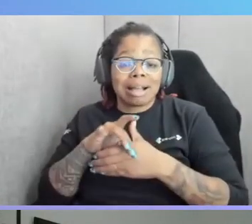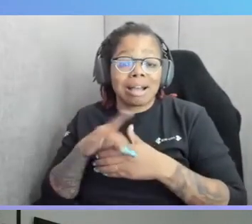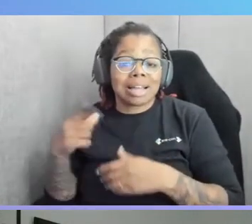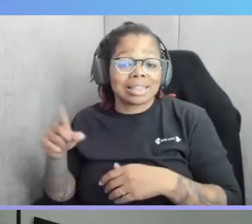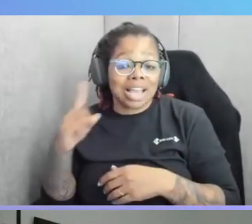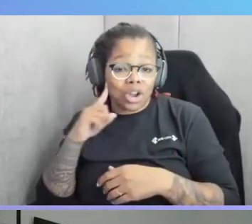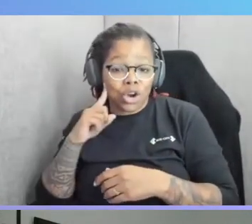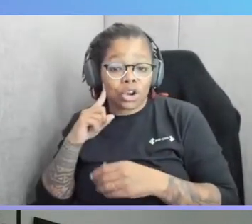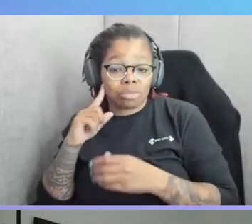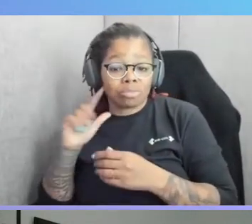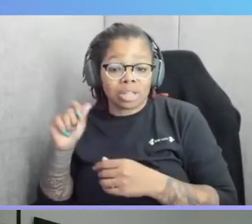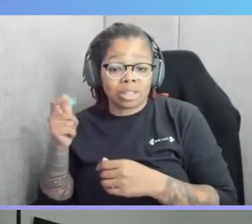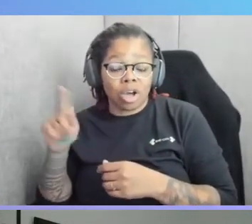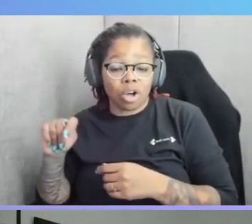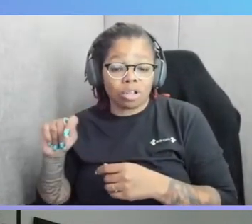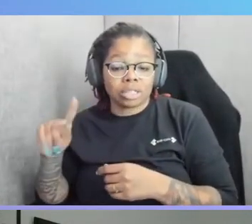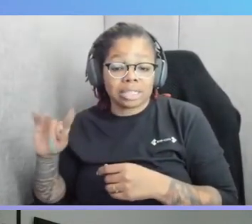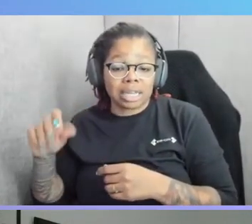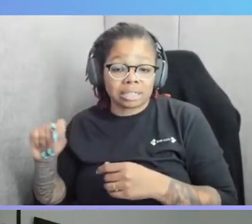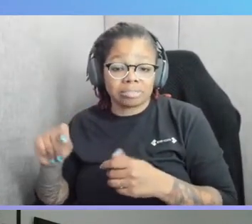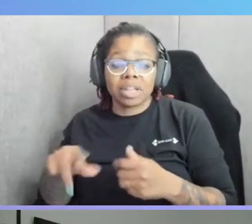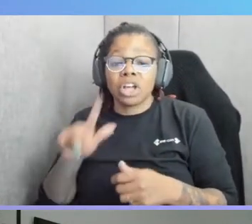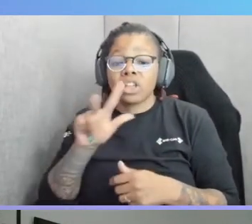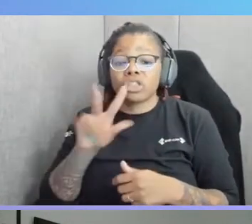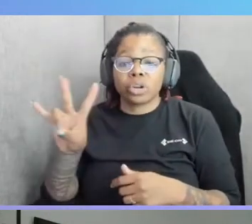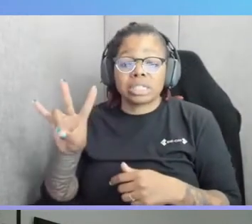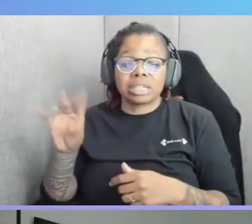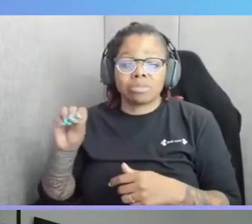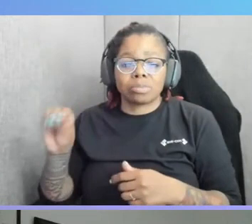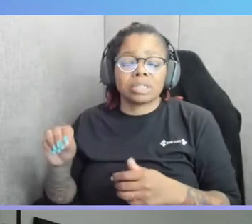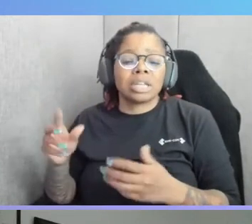the alt. Um, 37 wanted it in some kind of secondary form, the